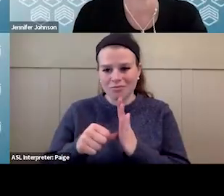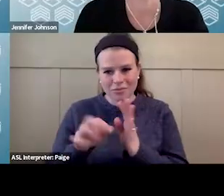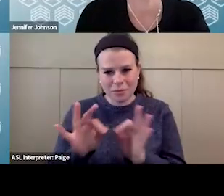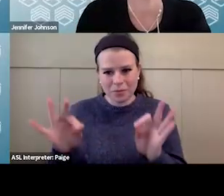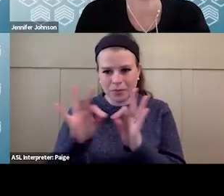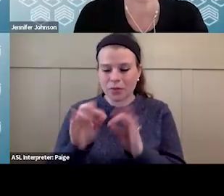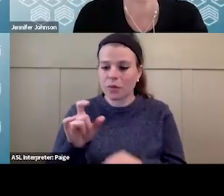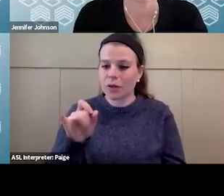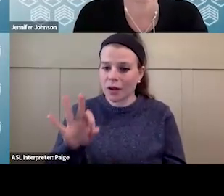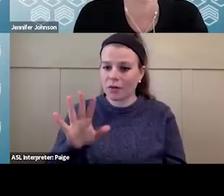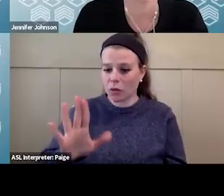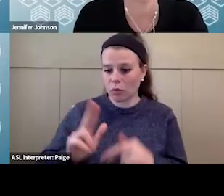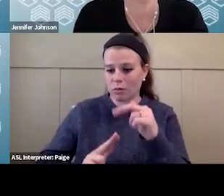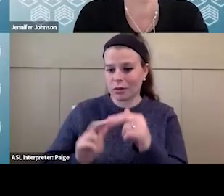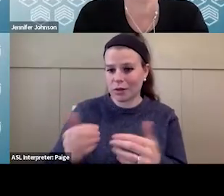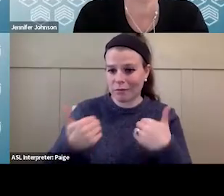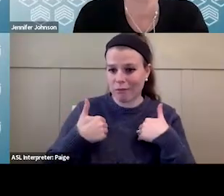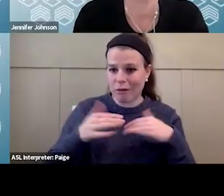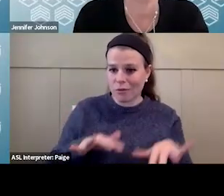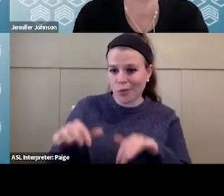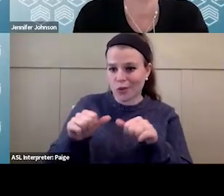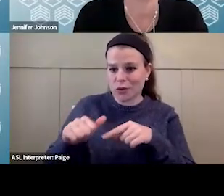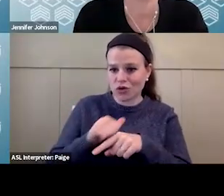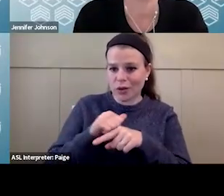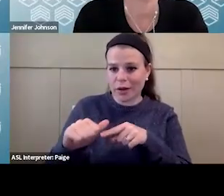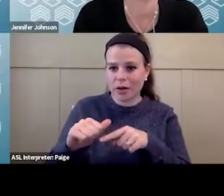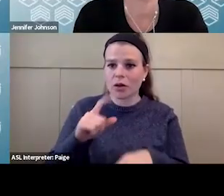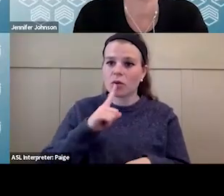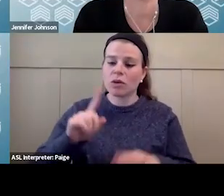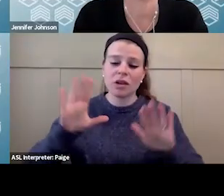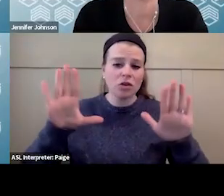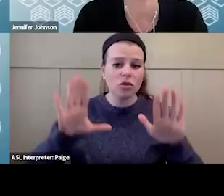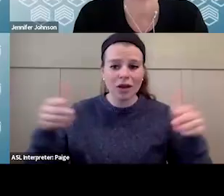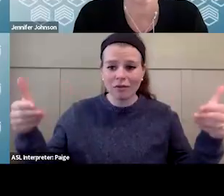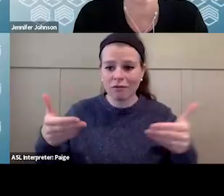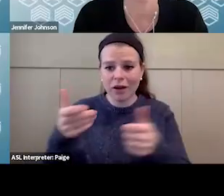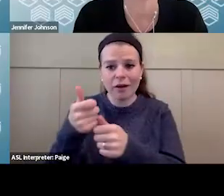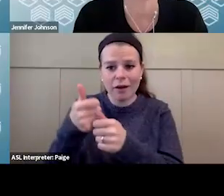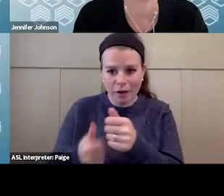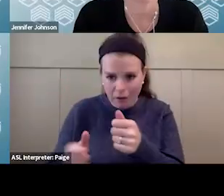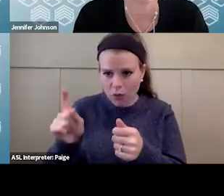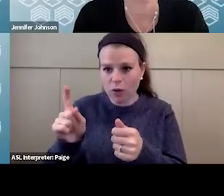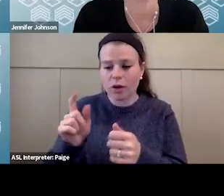in your building, um, you know, it's really great to invite everyone. Invite everyone on your team.